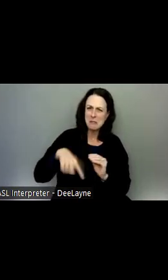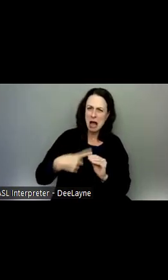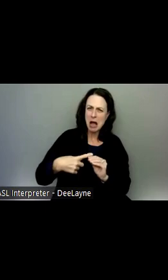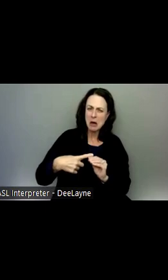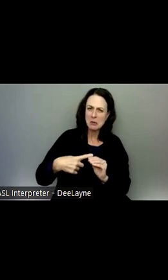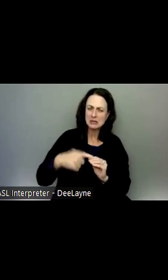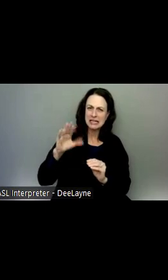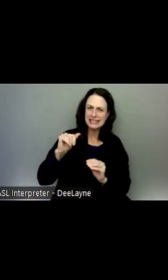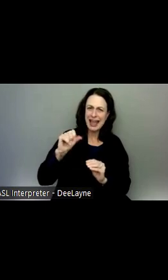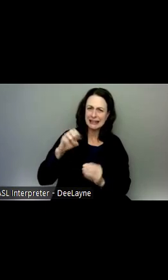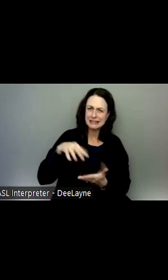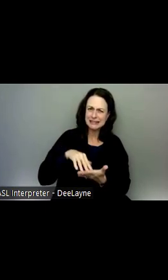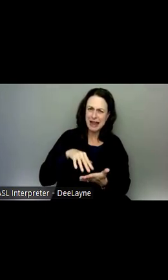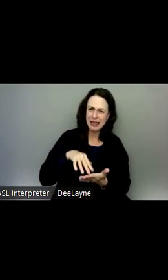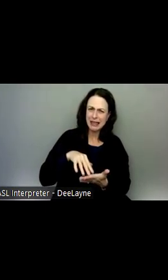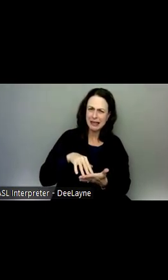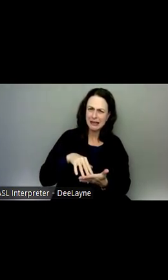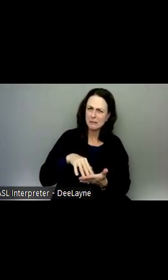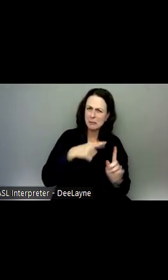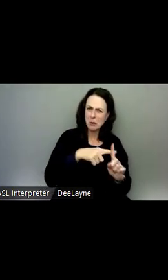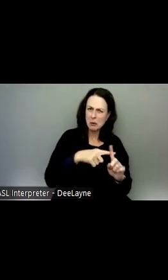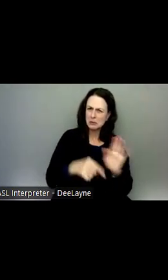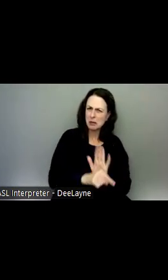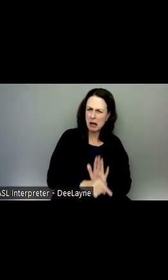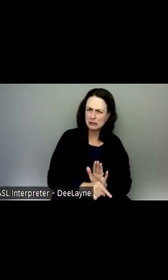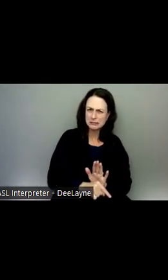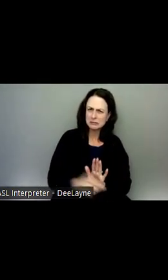case studies, pros and cons?